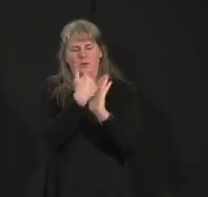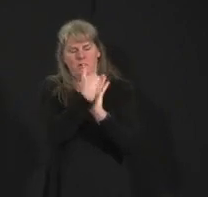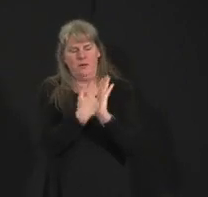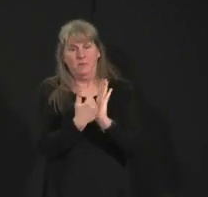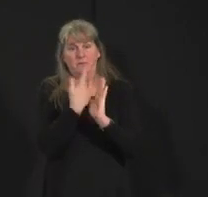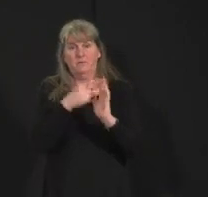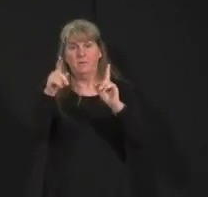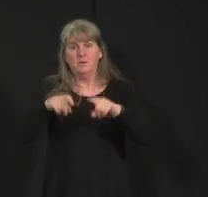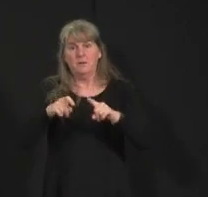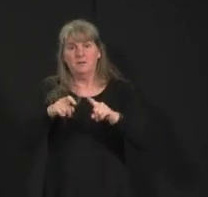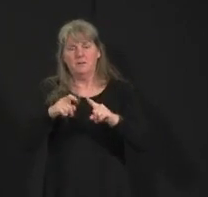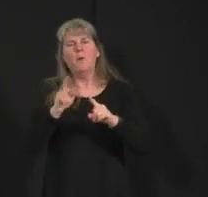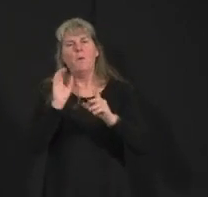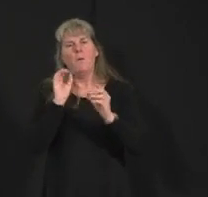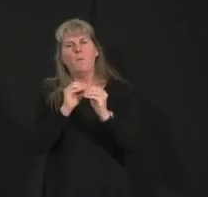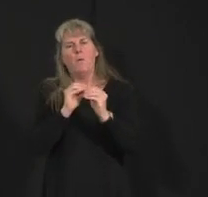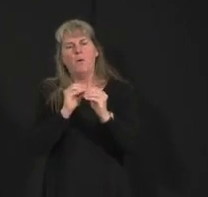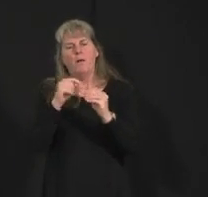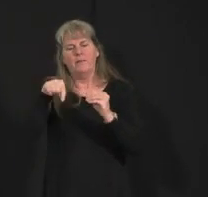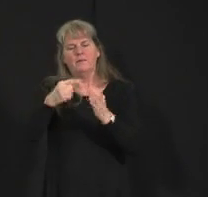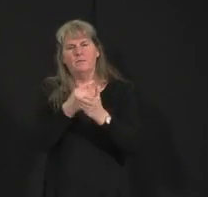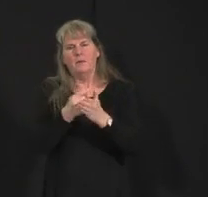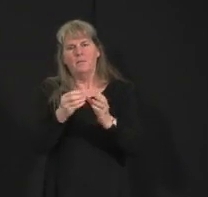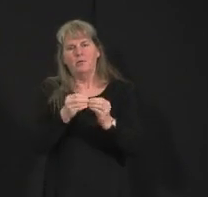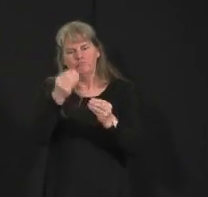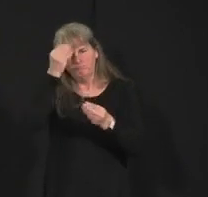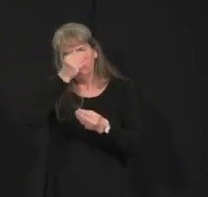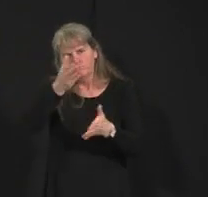So as influenza season is